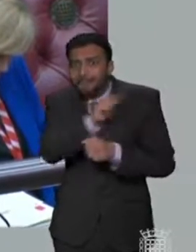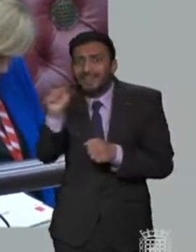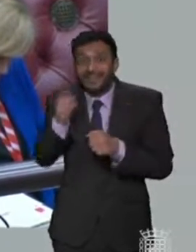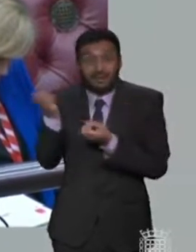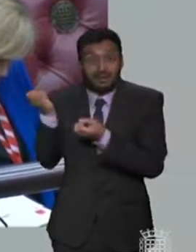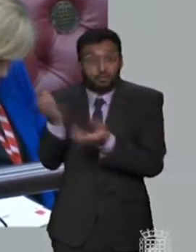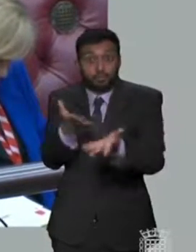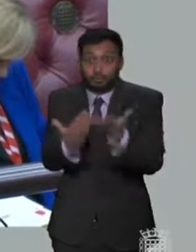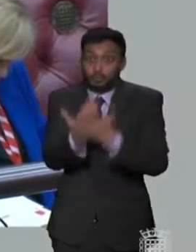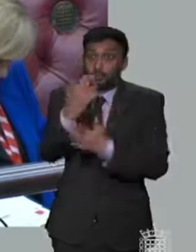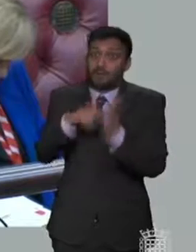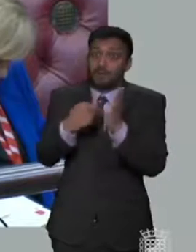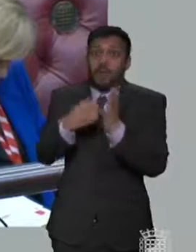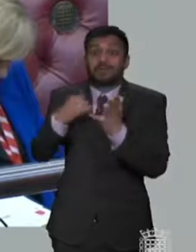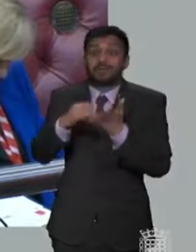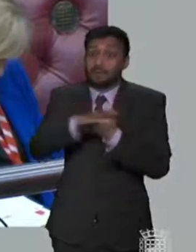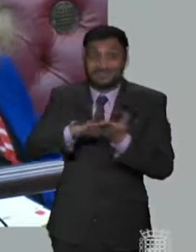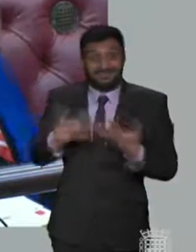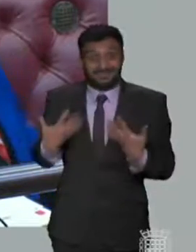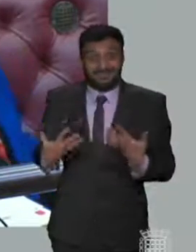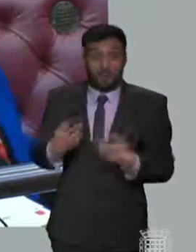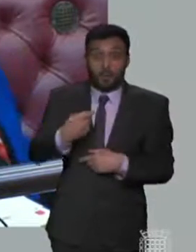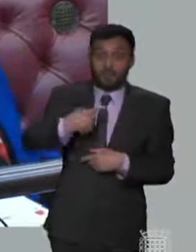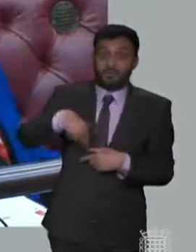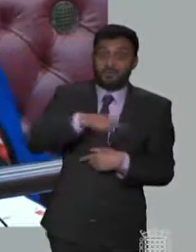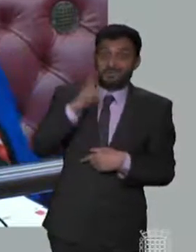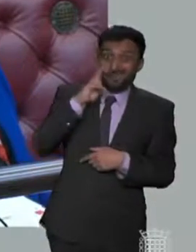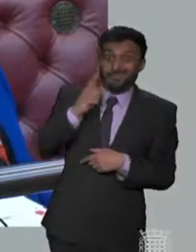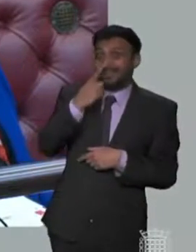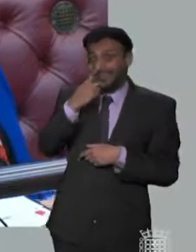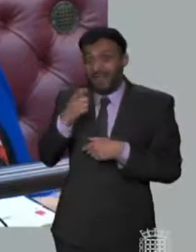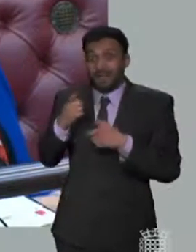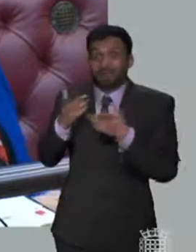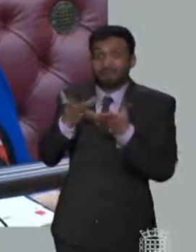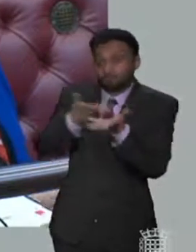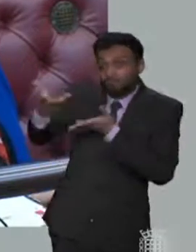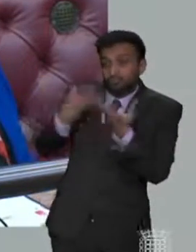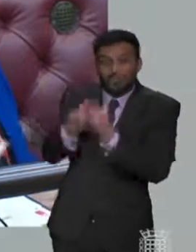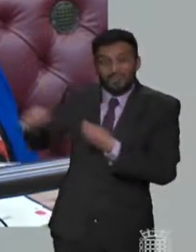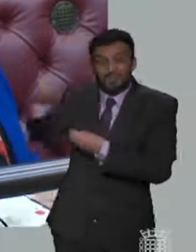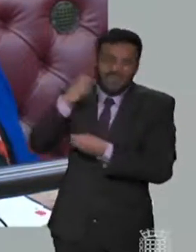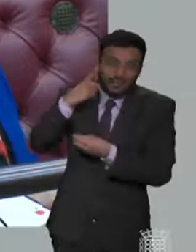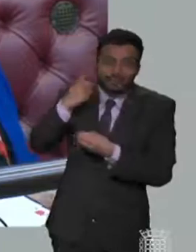to communicate with non-british sign language signers via an interpreter using video phones